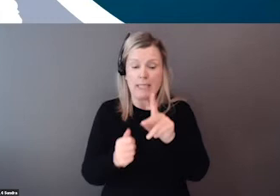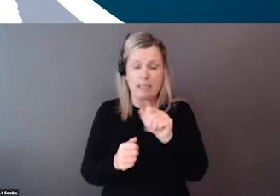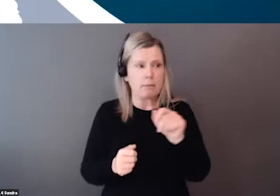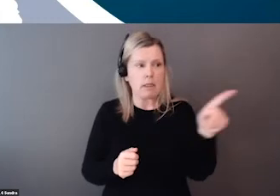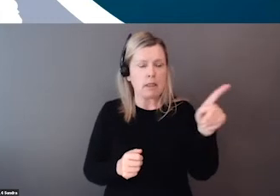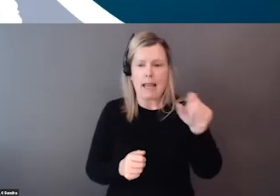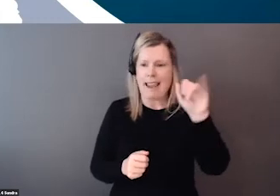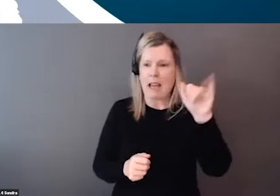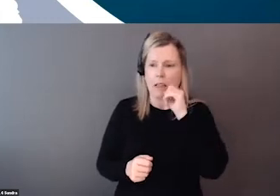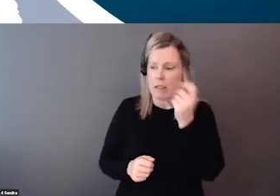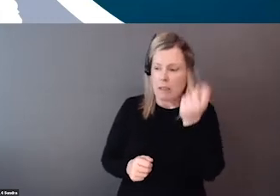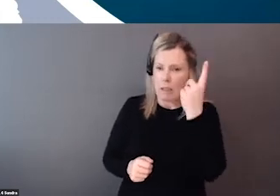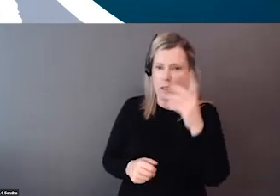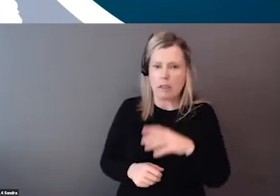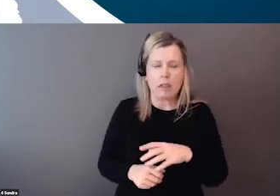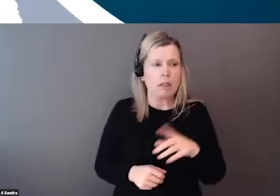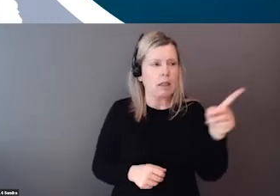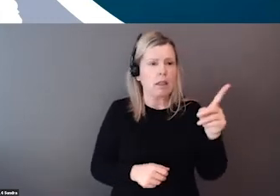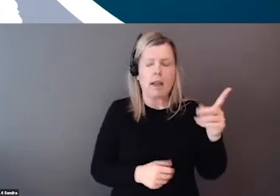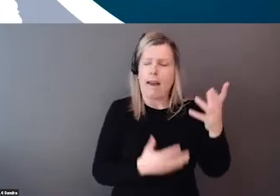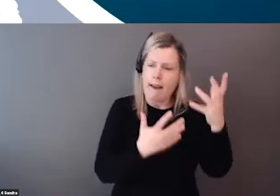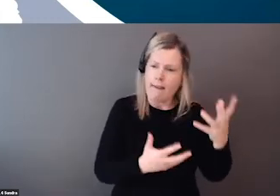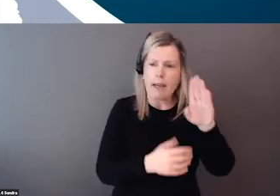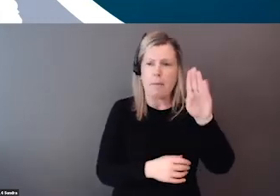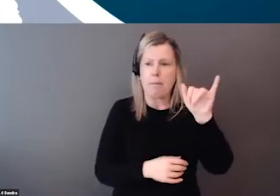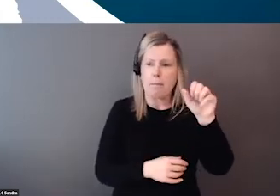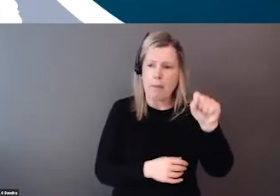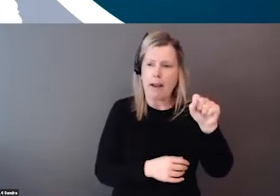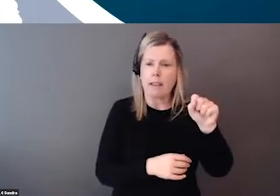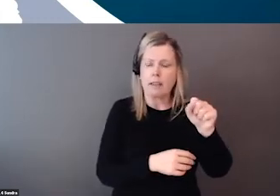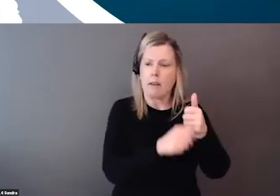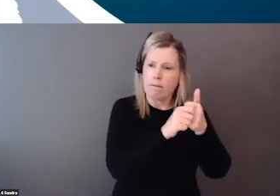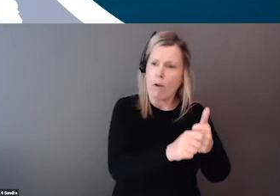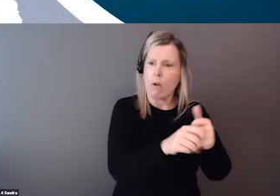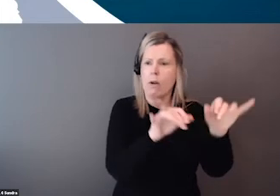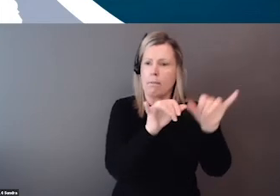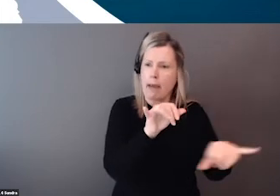due to AI bias that permeates machine learning. This leads to bias in decisions and processes